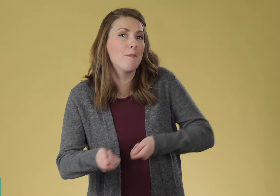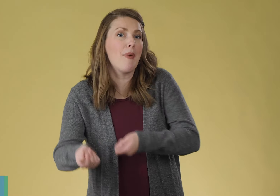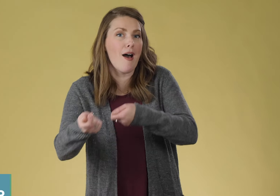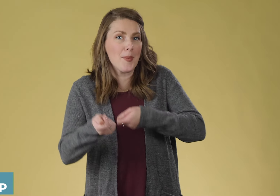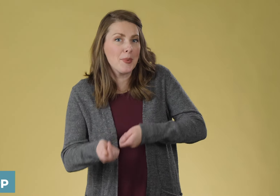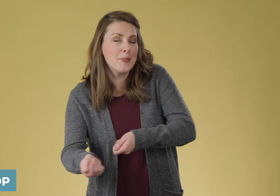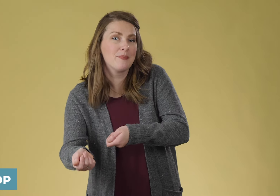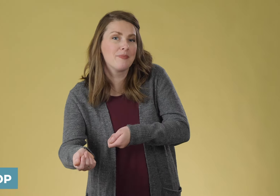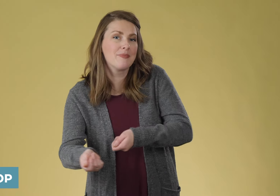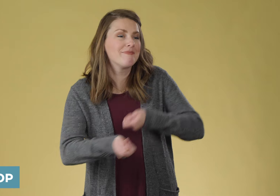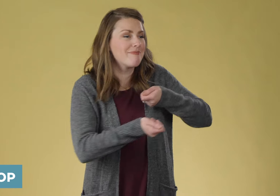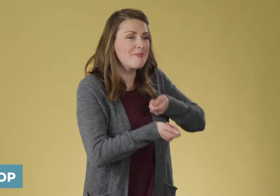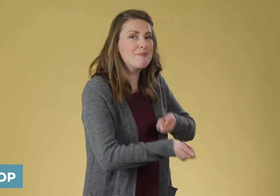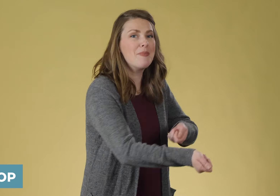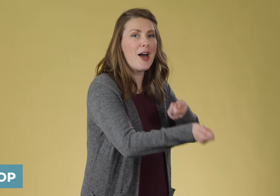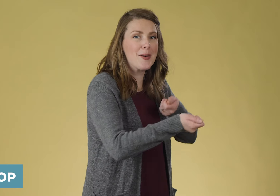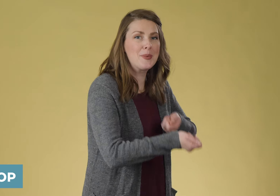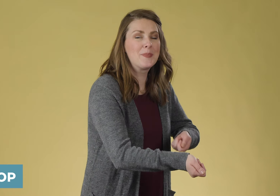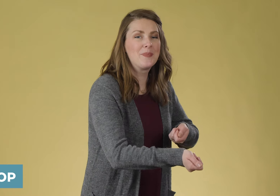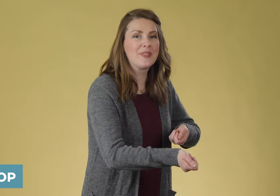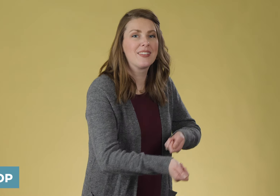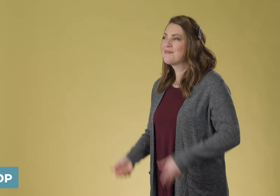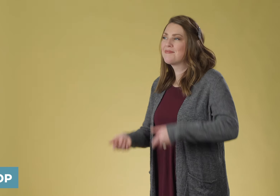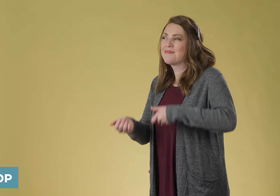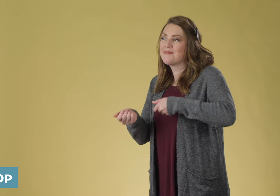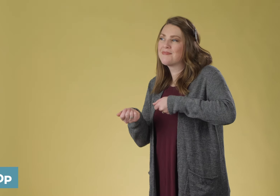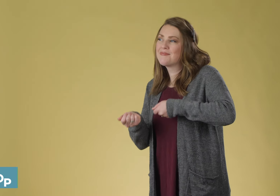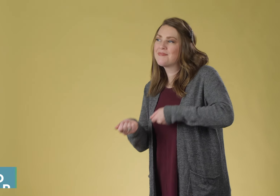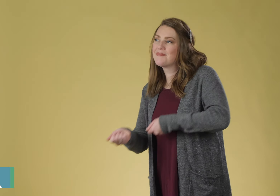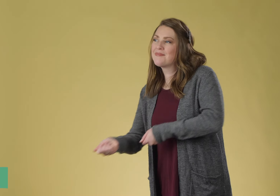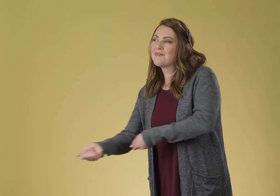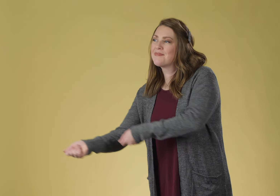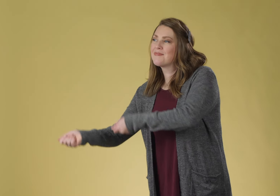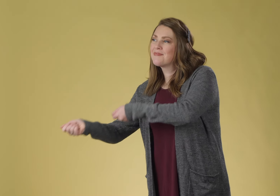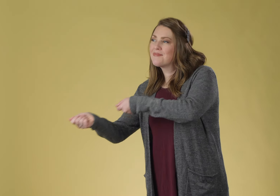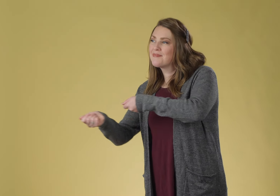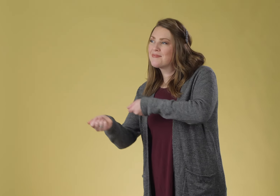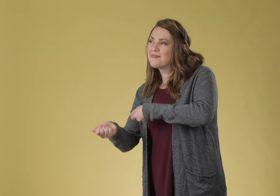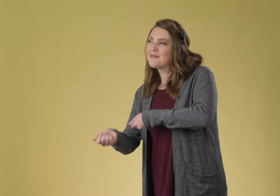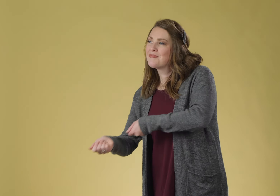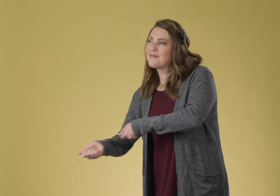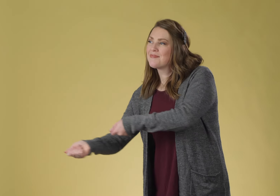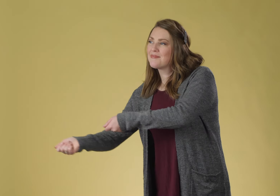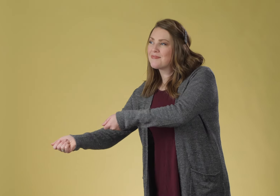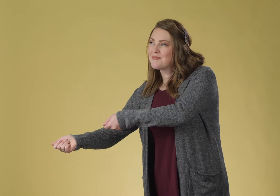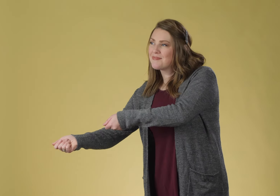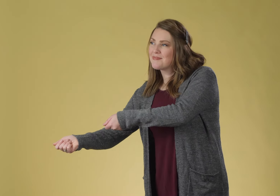Mop, mop. It's like you're holding them up and you're mopping